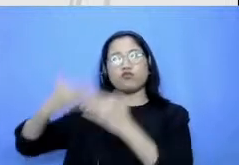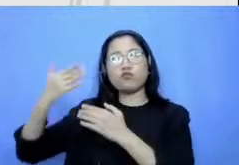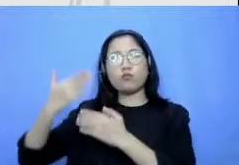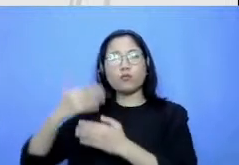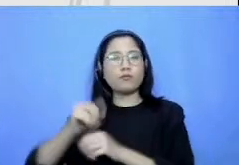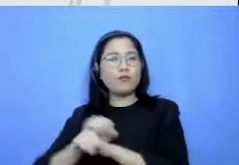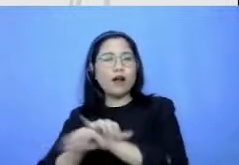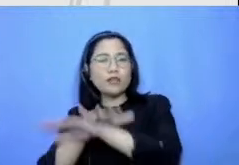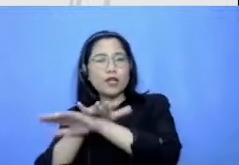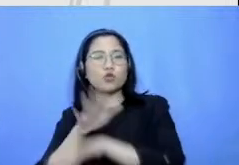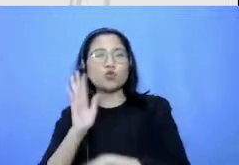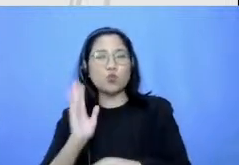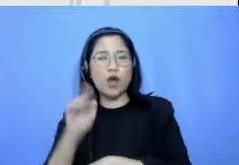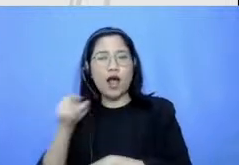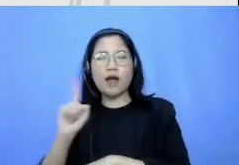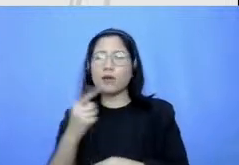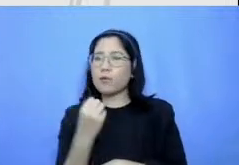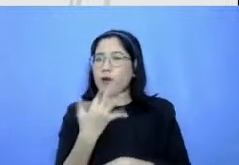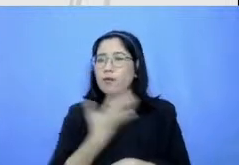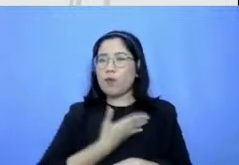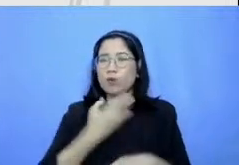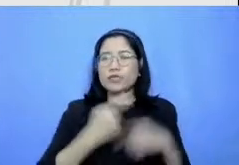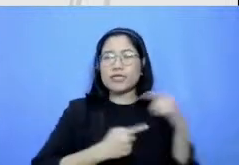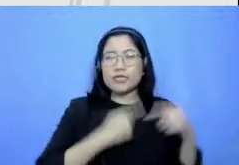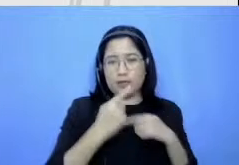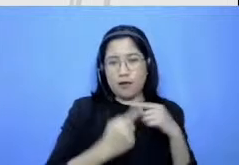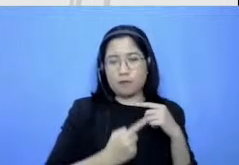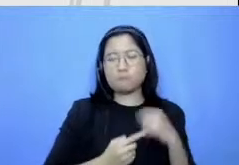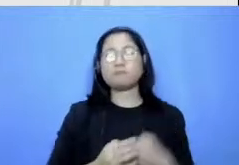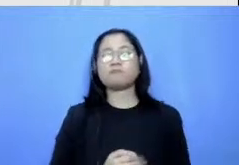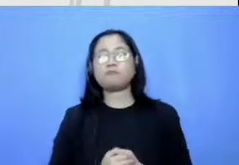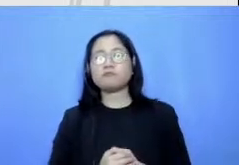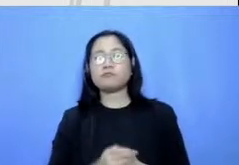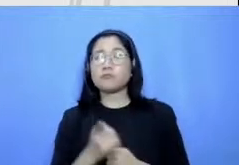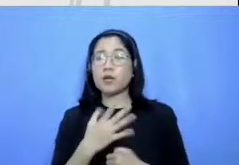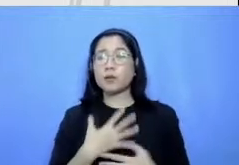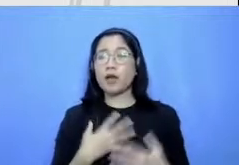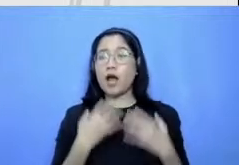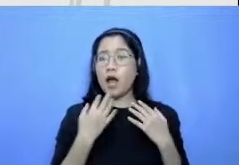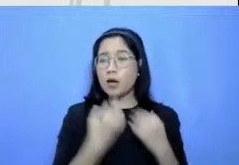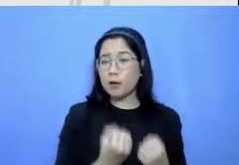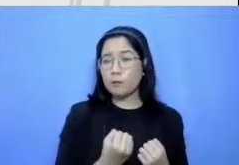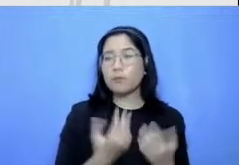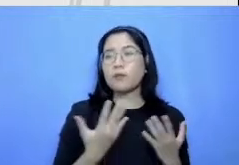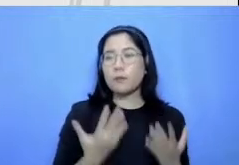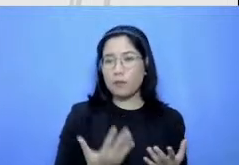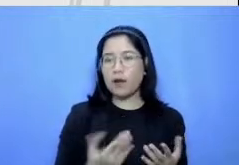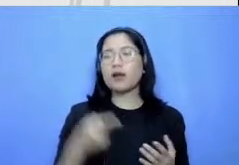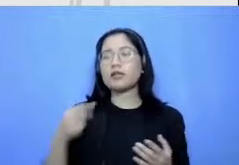I want to share with you, with the hope that this can be used during future practice,